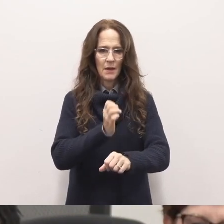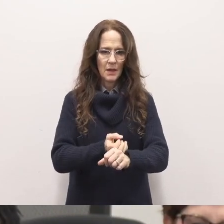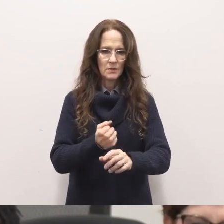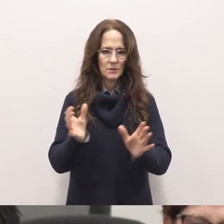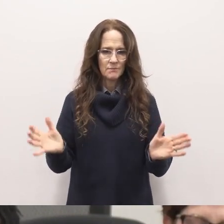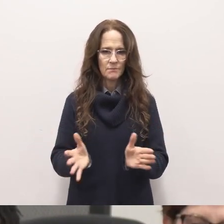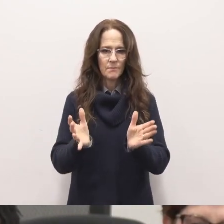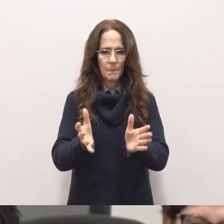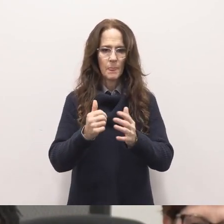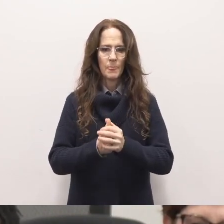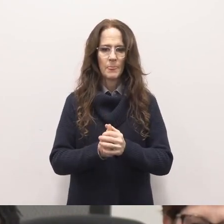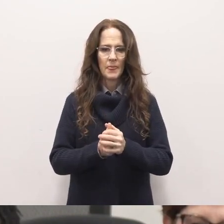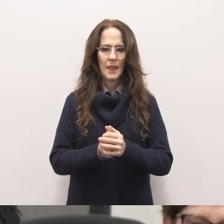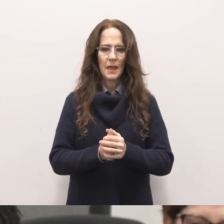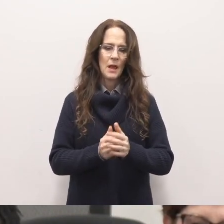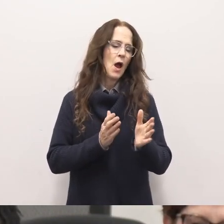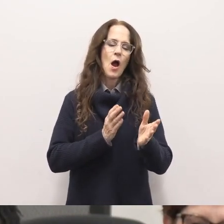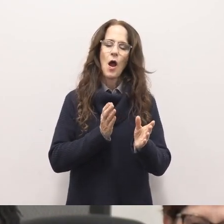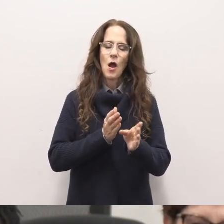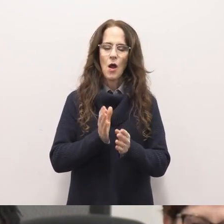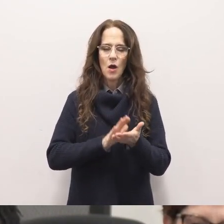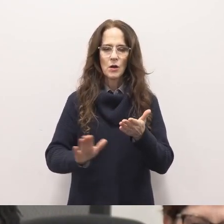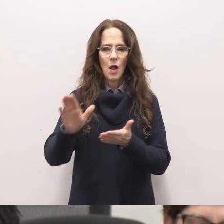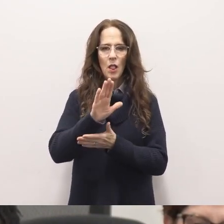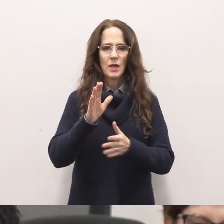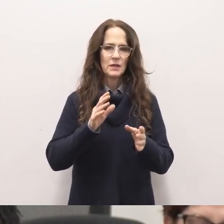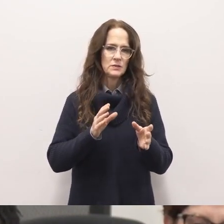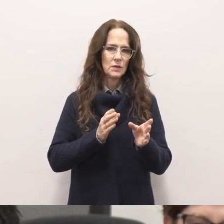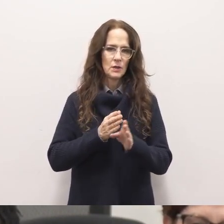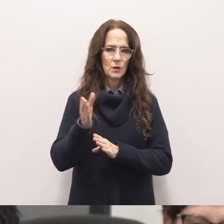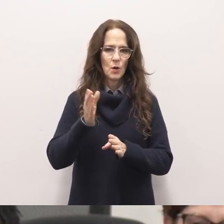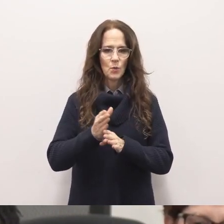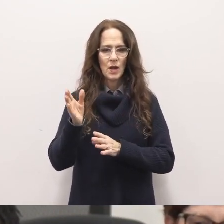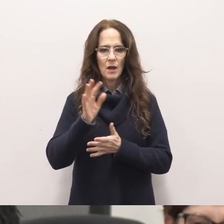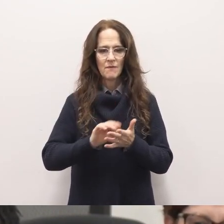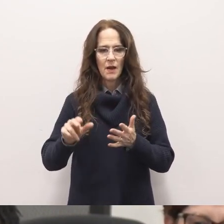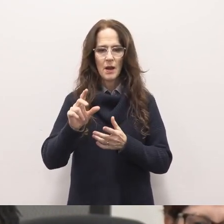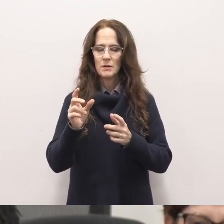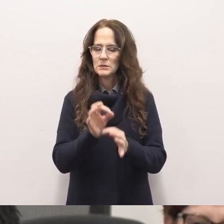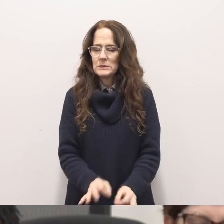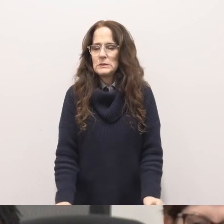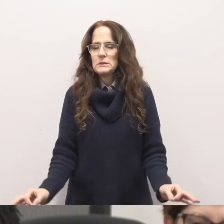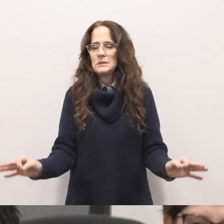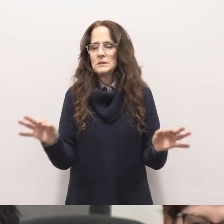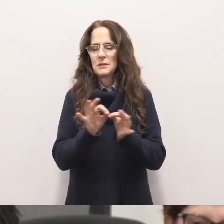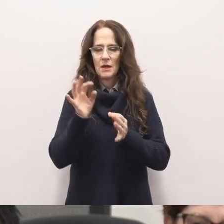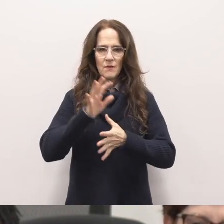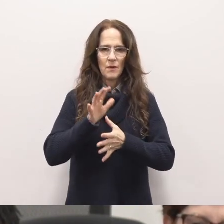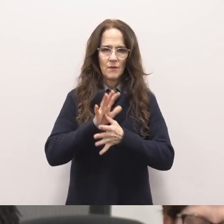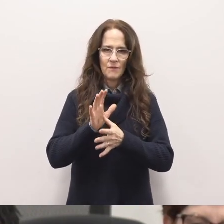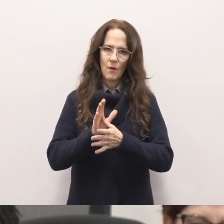Events like our college career fair and Swarm program have instrumental for seniors navigating post high school plans.